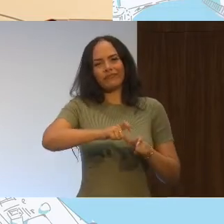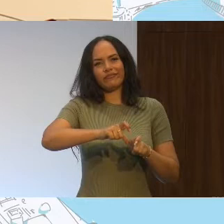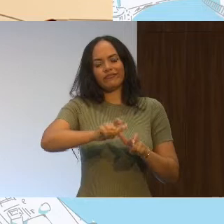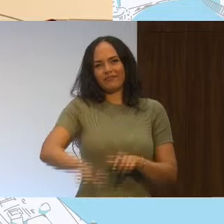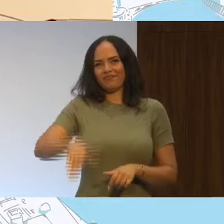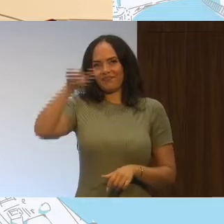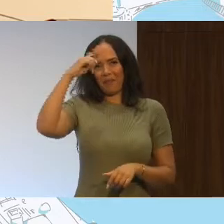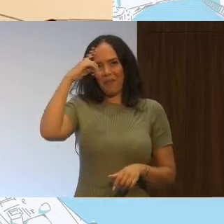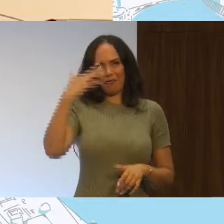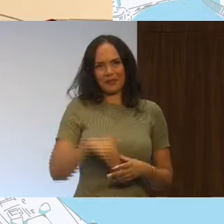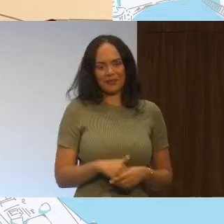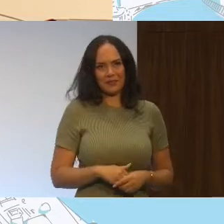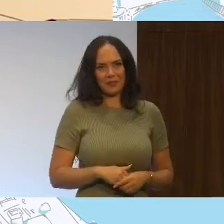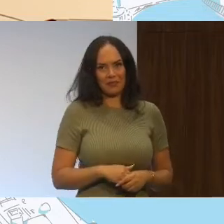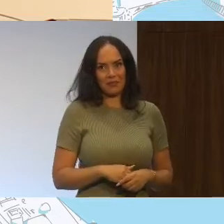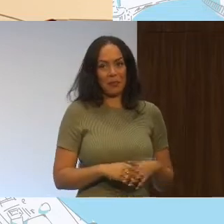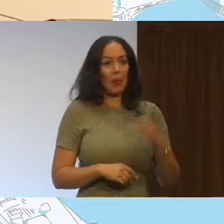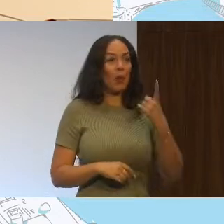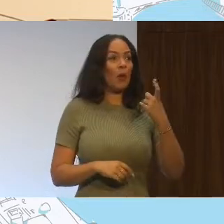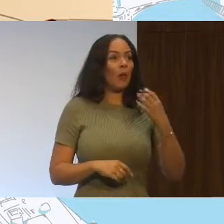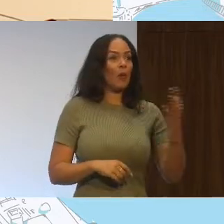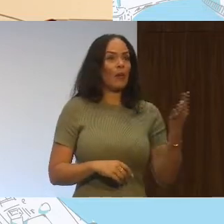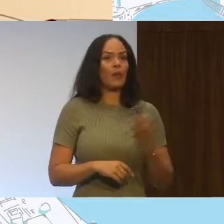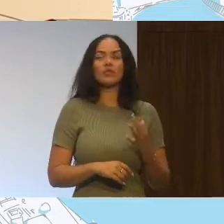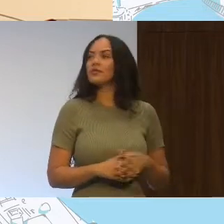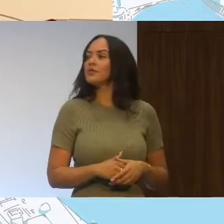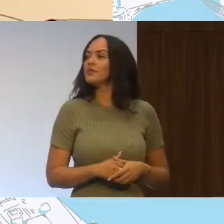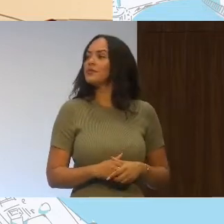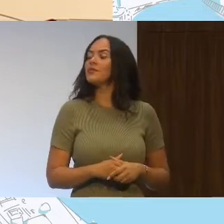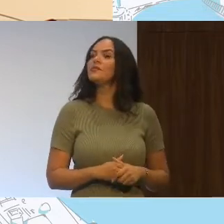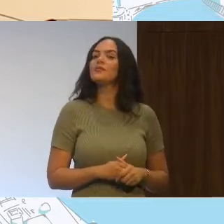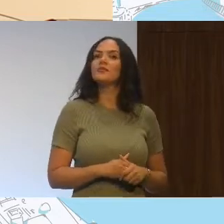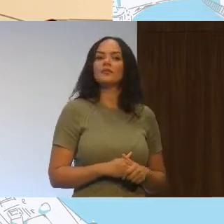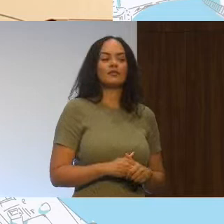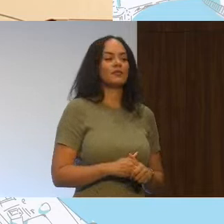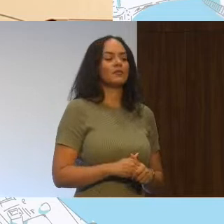Thank you. I've got one more question on Slido. Is it common to suffer vertigo daily all day?